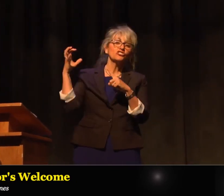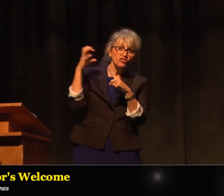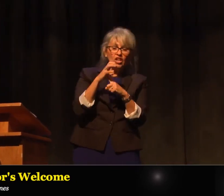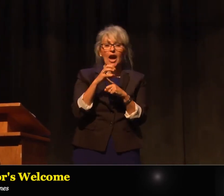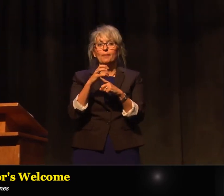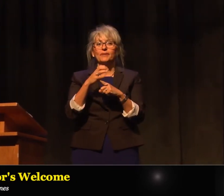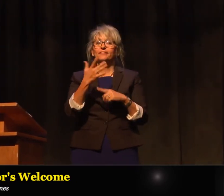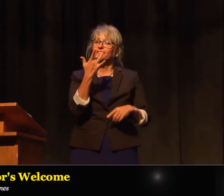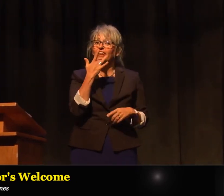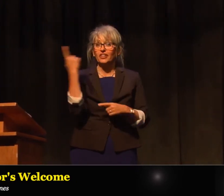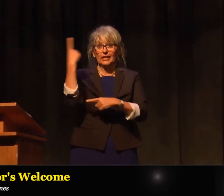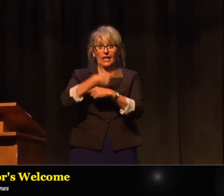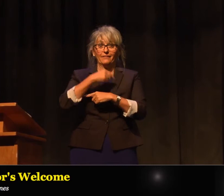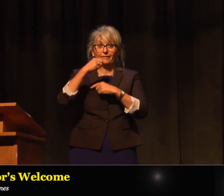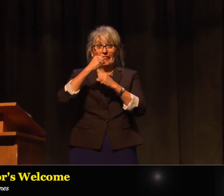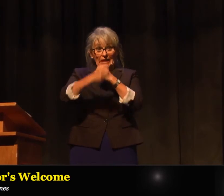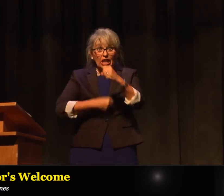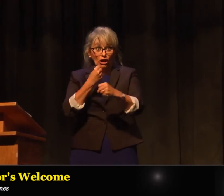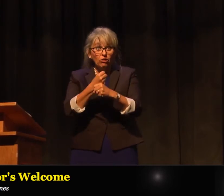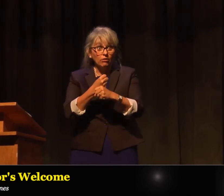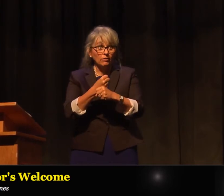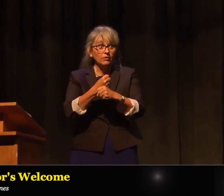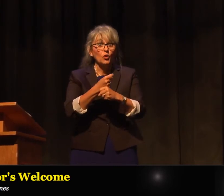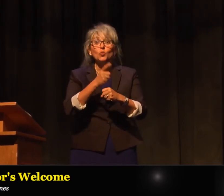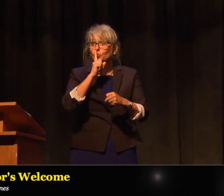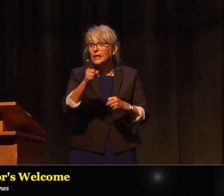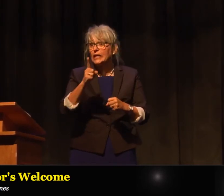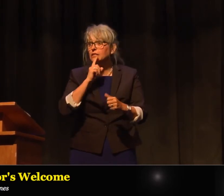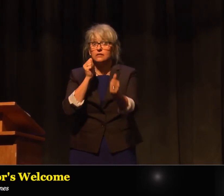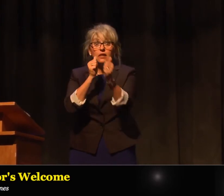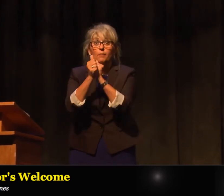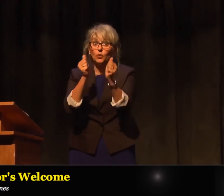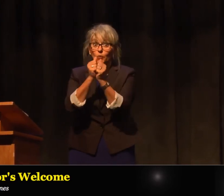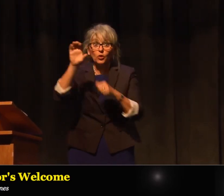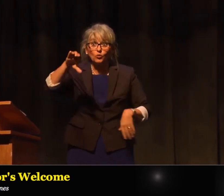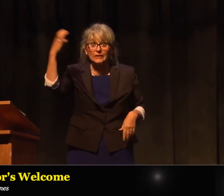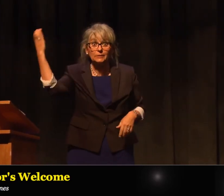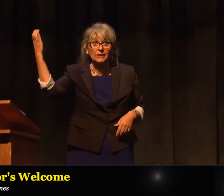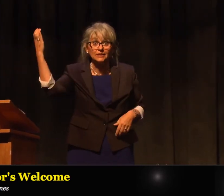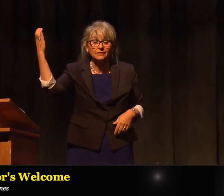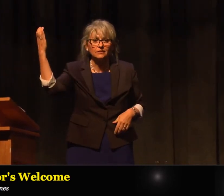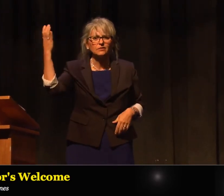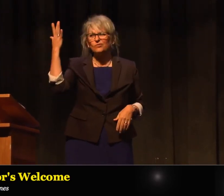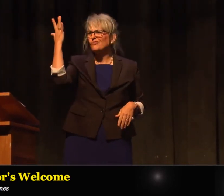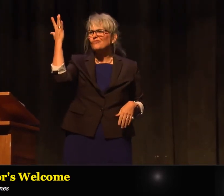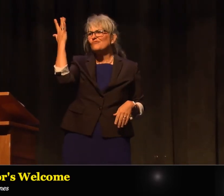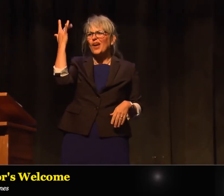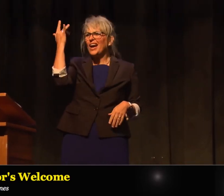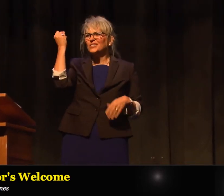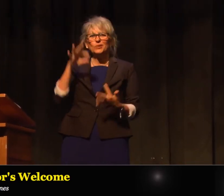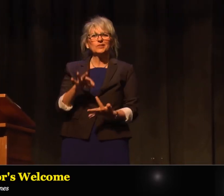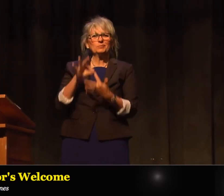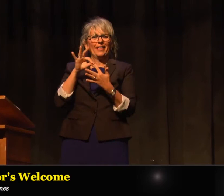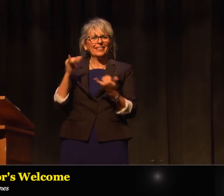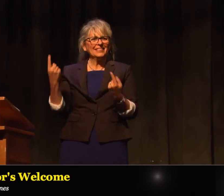This is my favorite day of the year. It competes with Christmas.